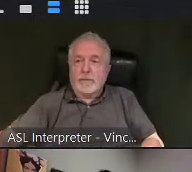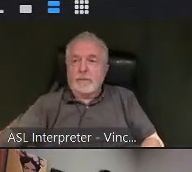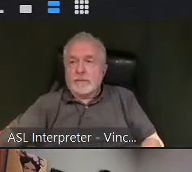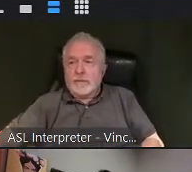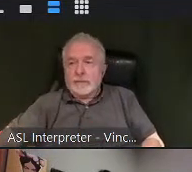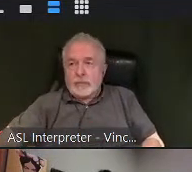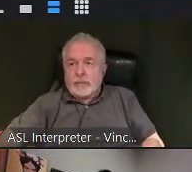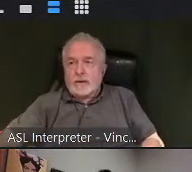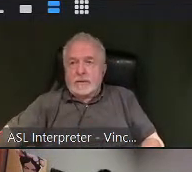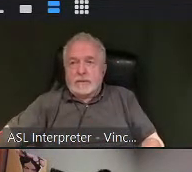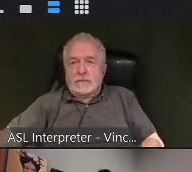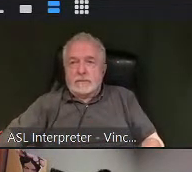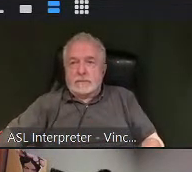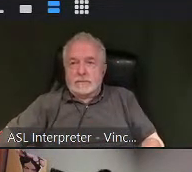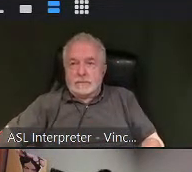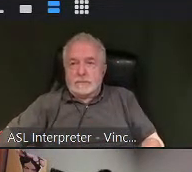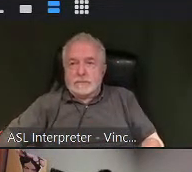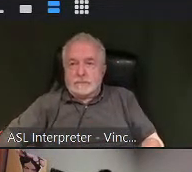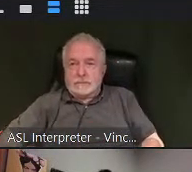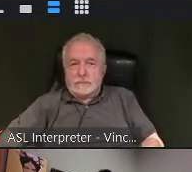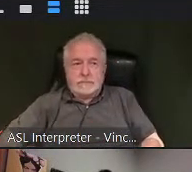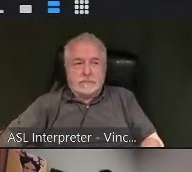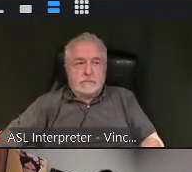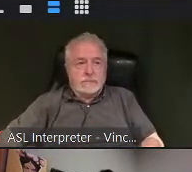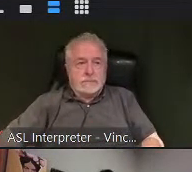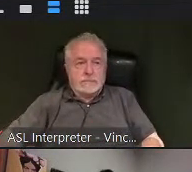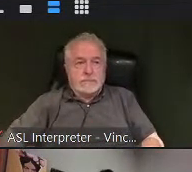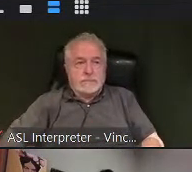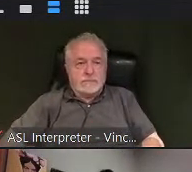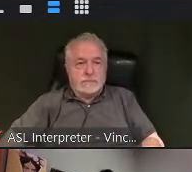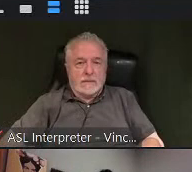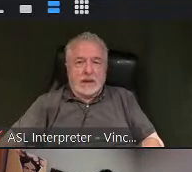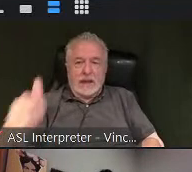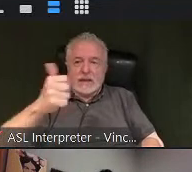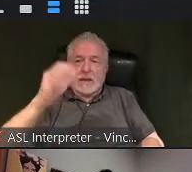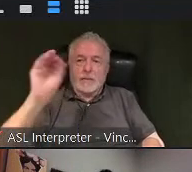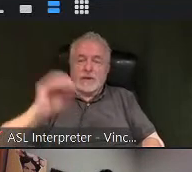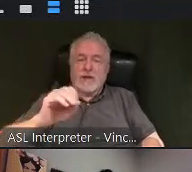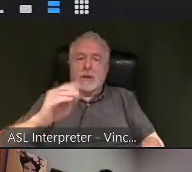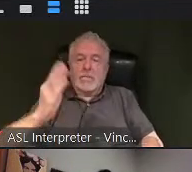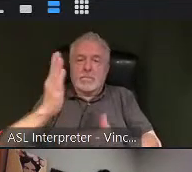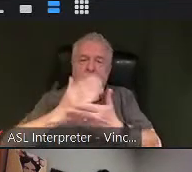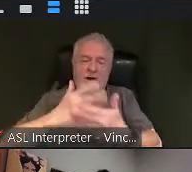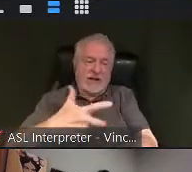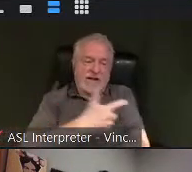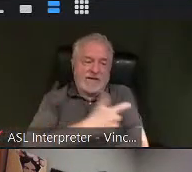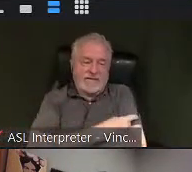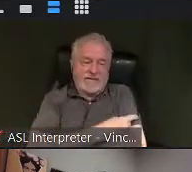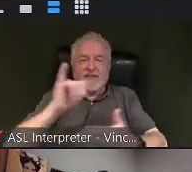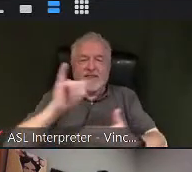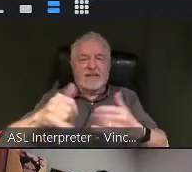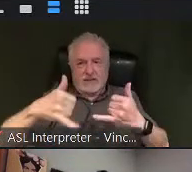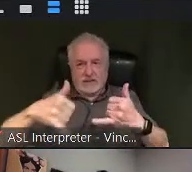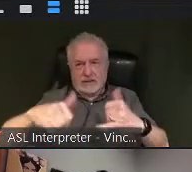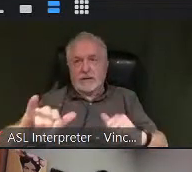And 10 percent has been partially vaccinated, so this is still.